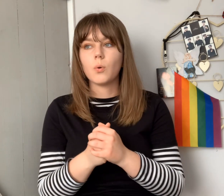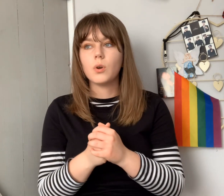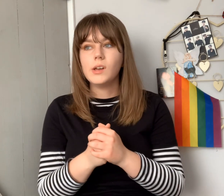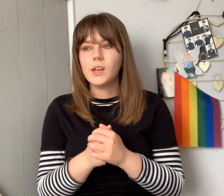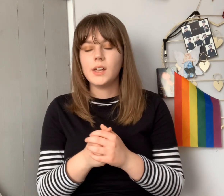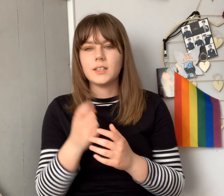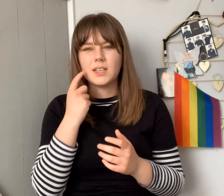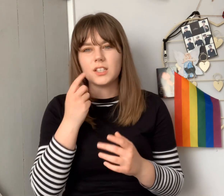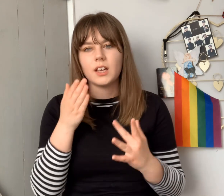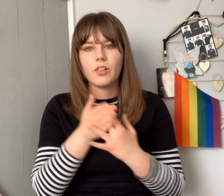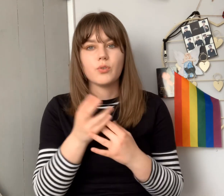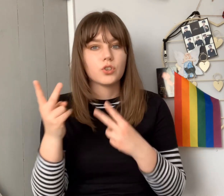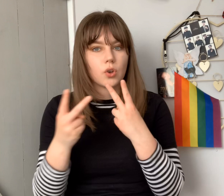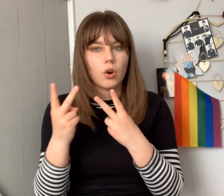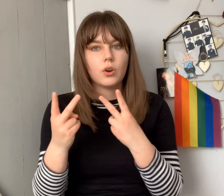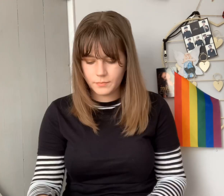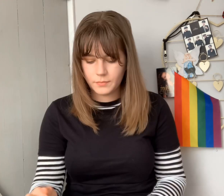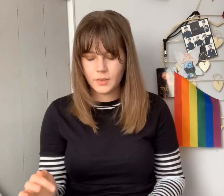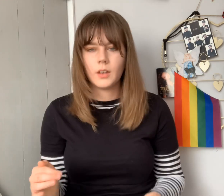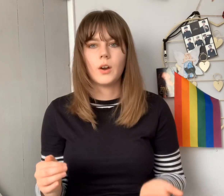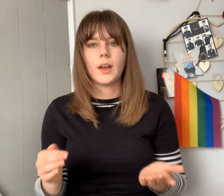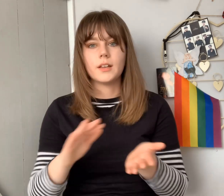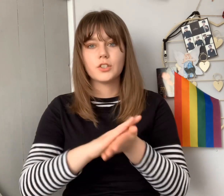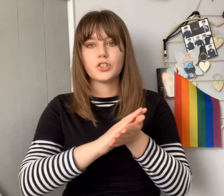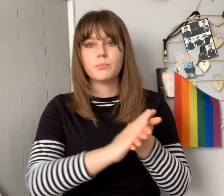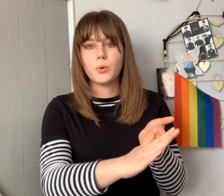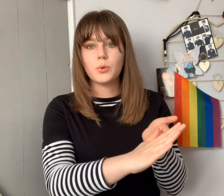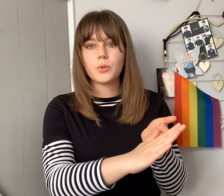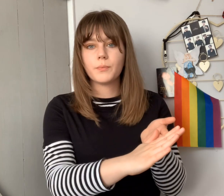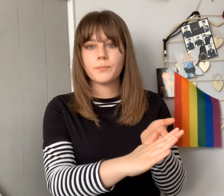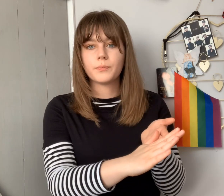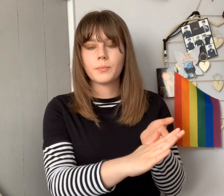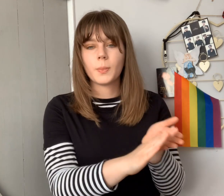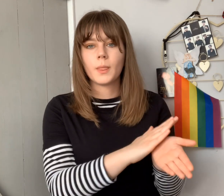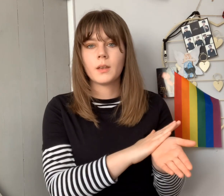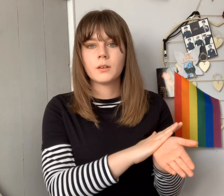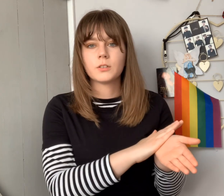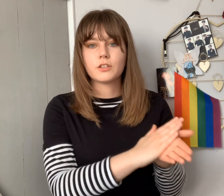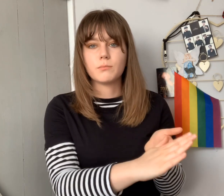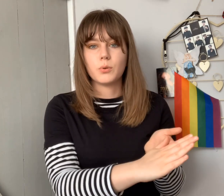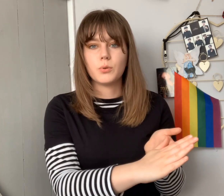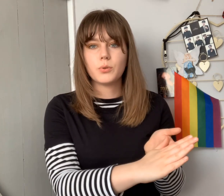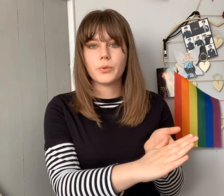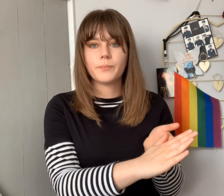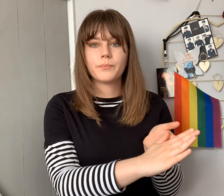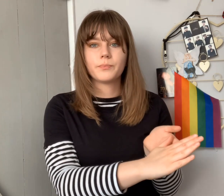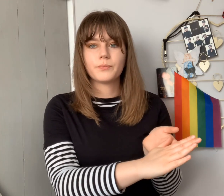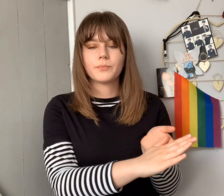So it will be able to get through this song Ok "smooth"